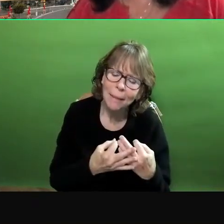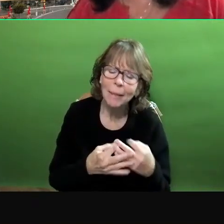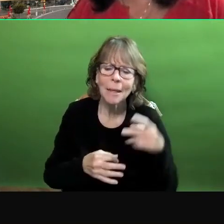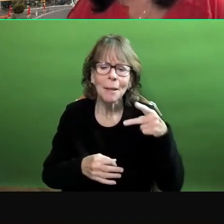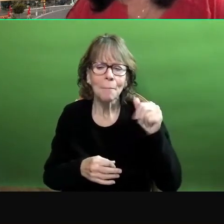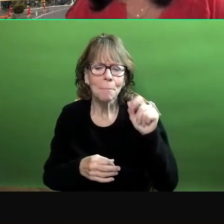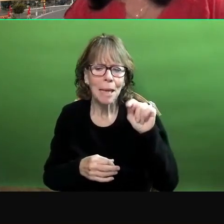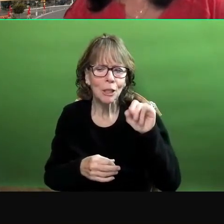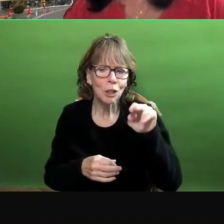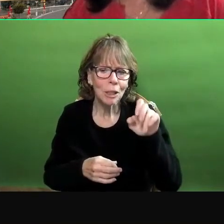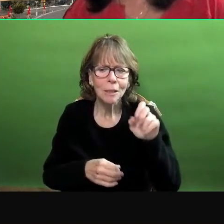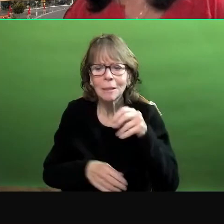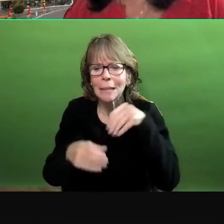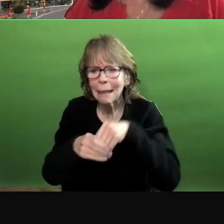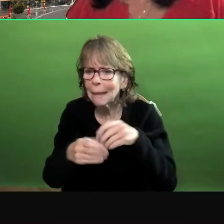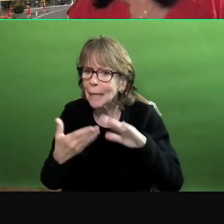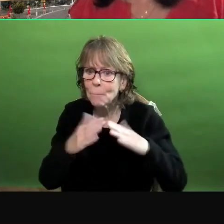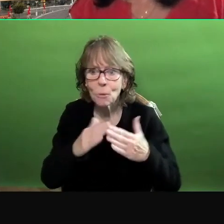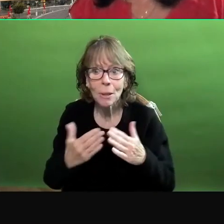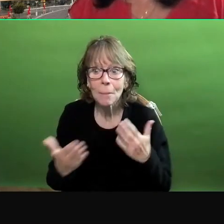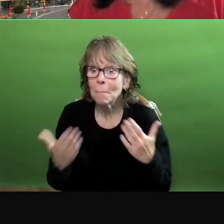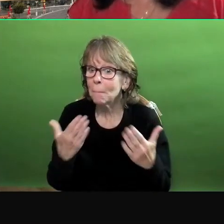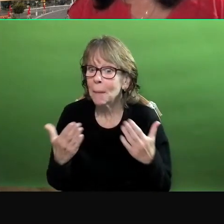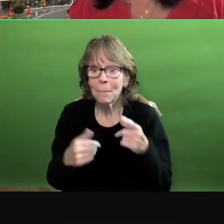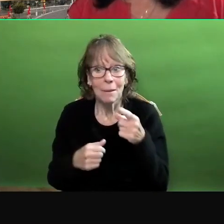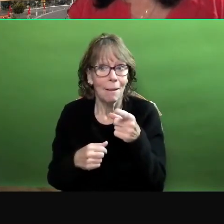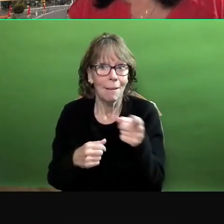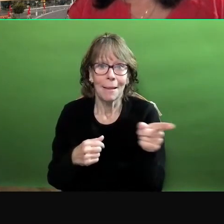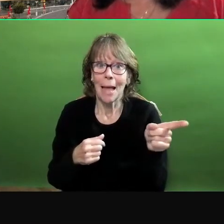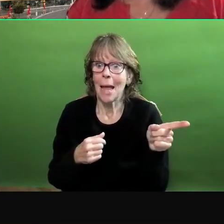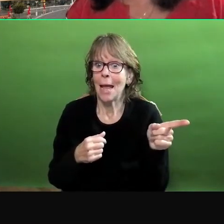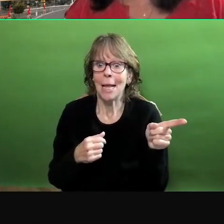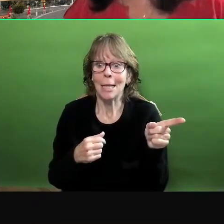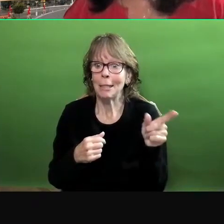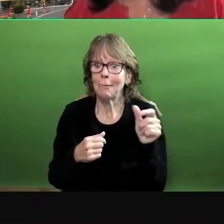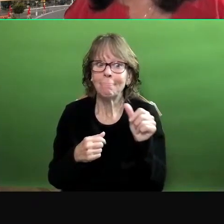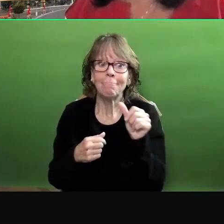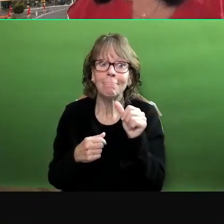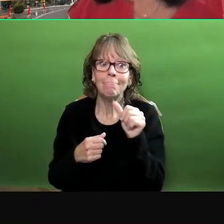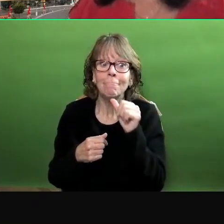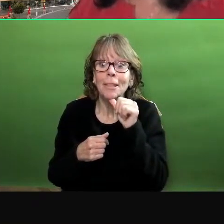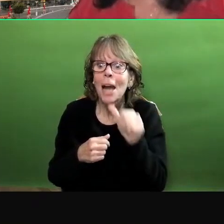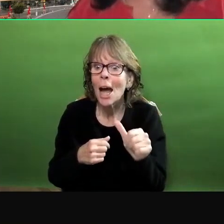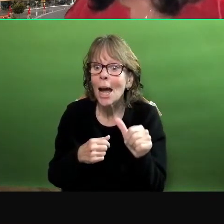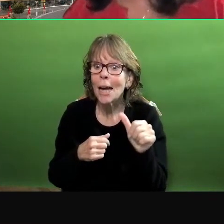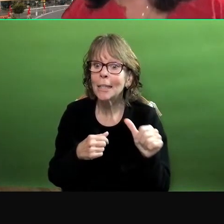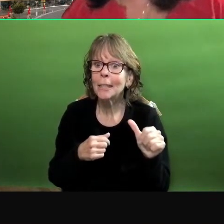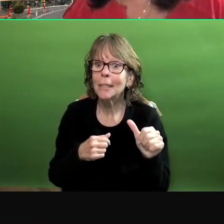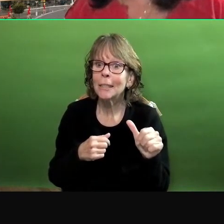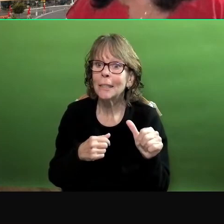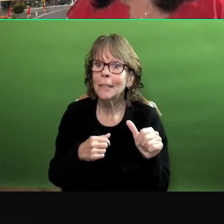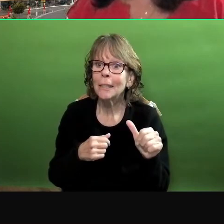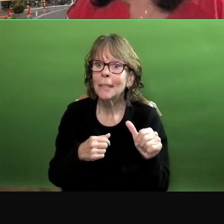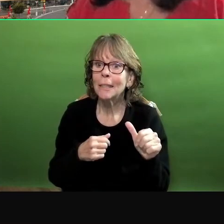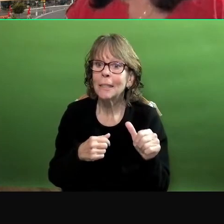community who may not just be a single, just four people family.